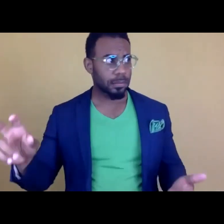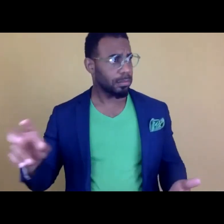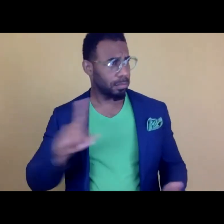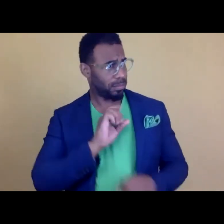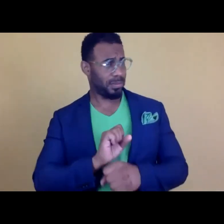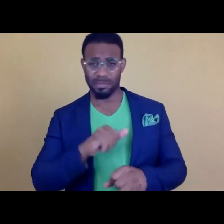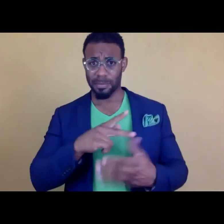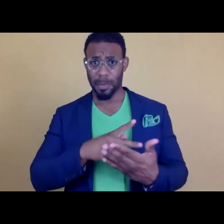to go abroad with that program.